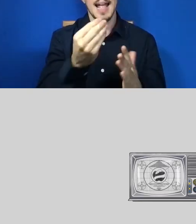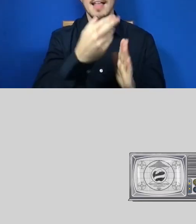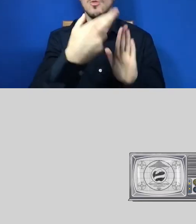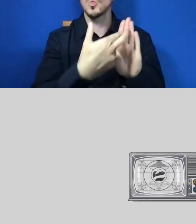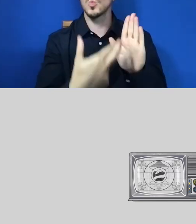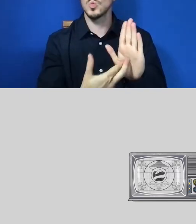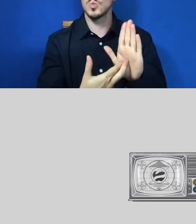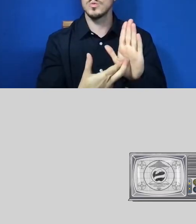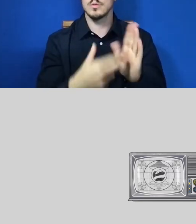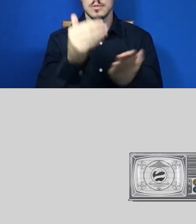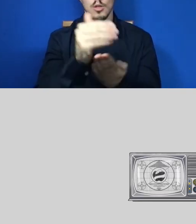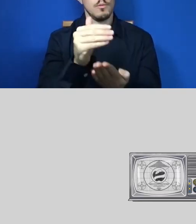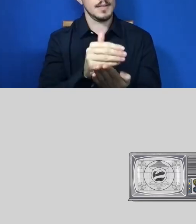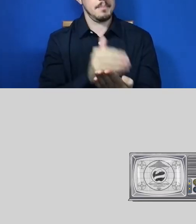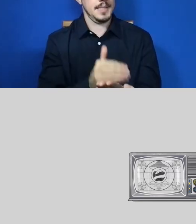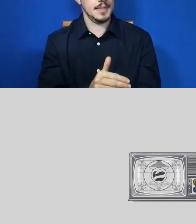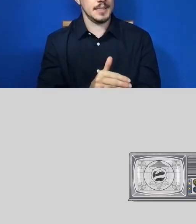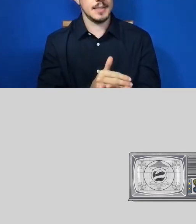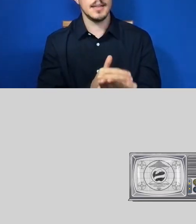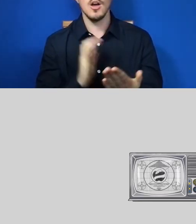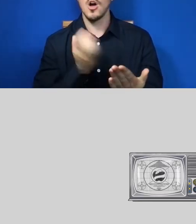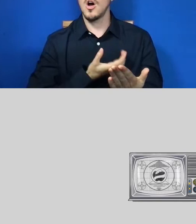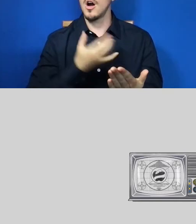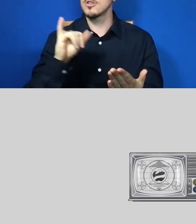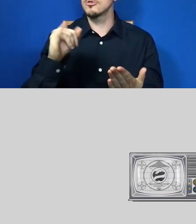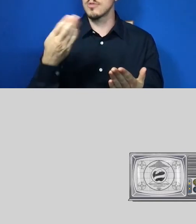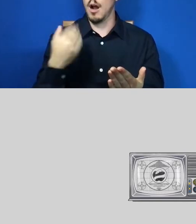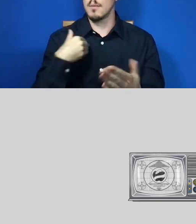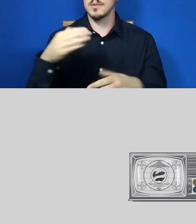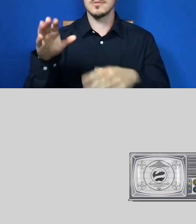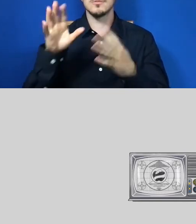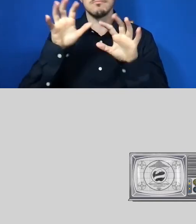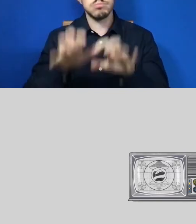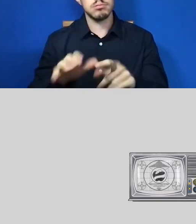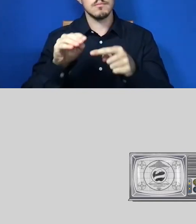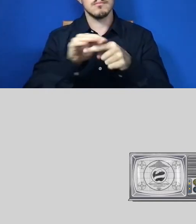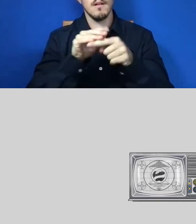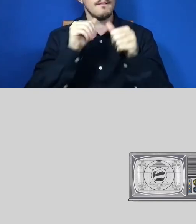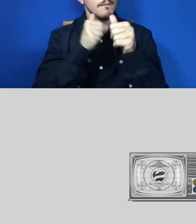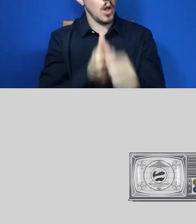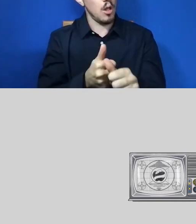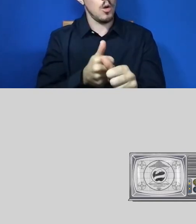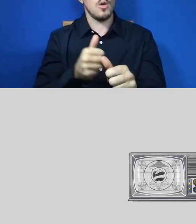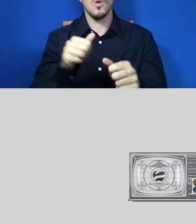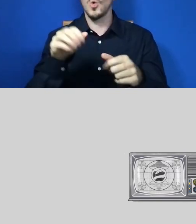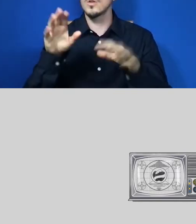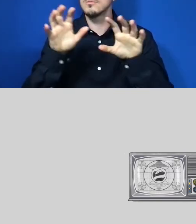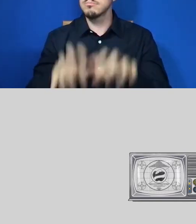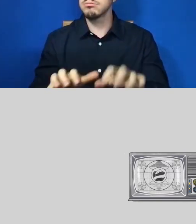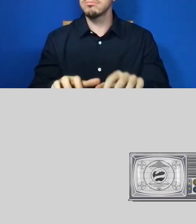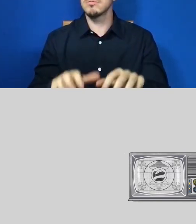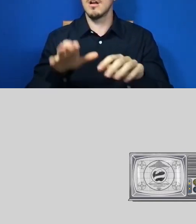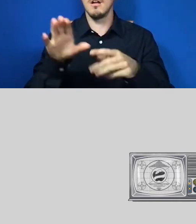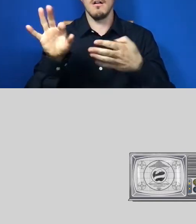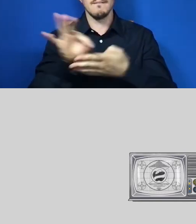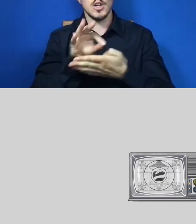which is the recipe. And our job is to write a function, or in this case, follow the recipe, in order to produce an output,